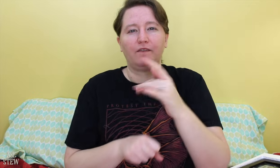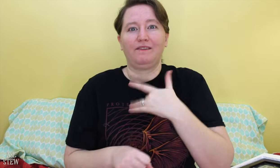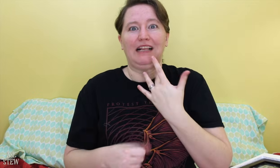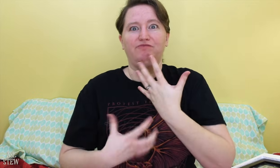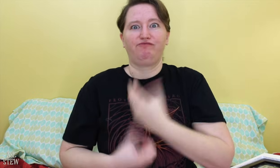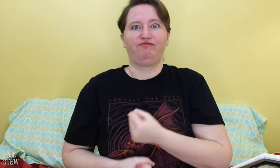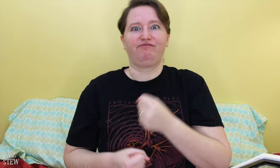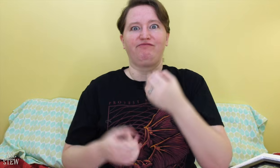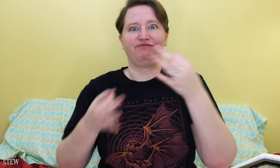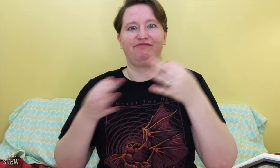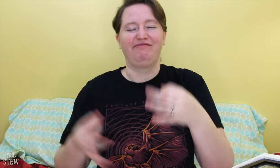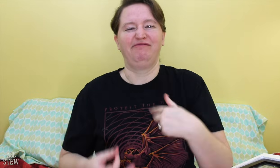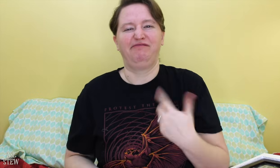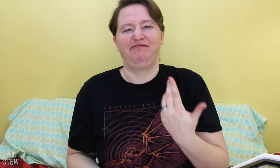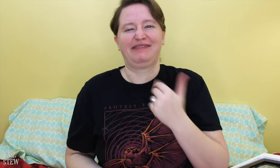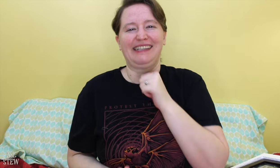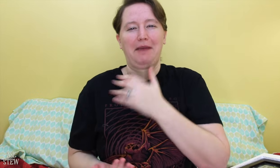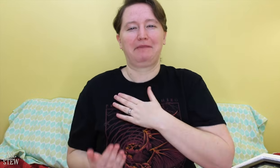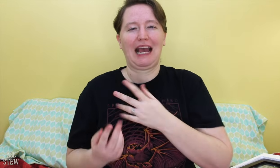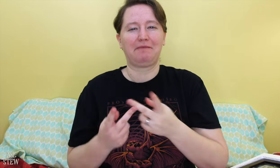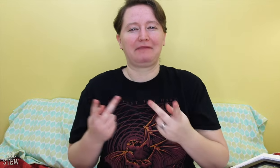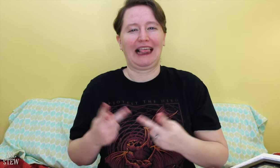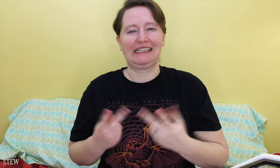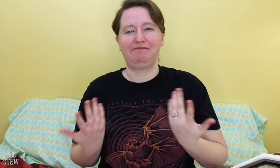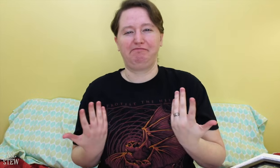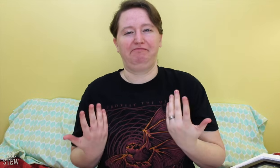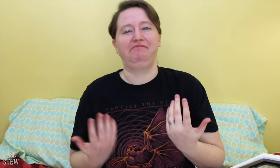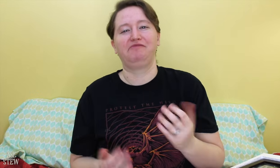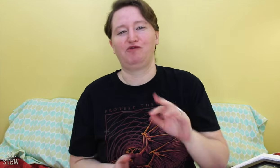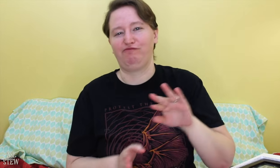not familiar enough and feel confident enough to go ahead and explain that.